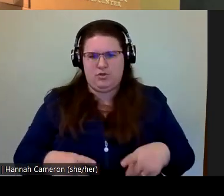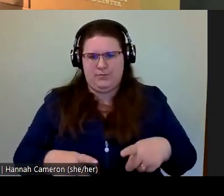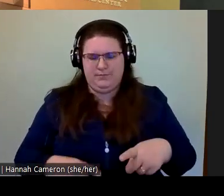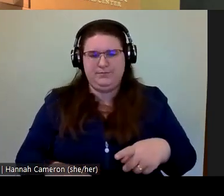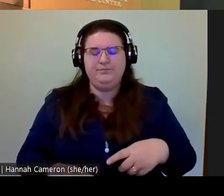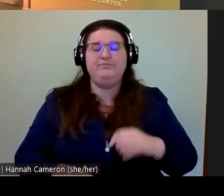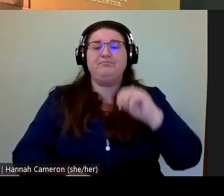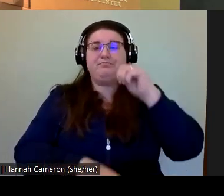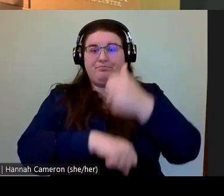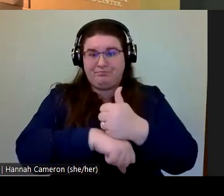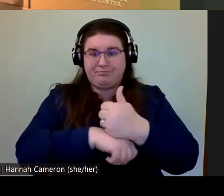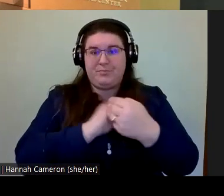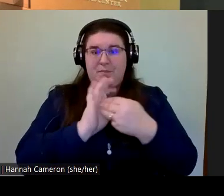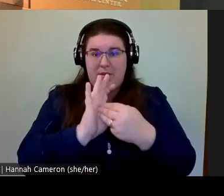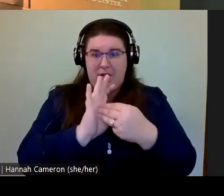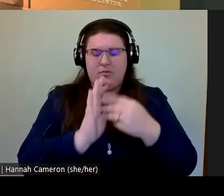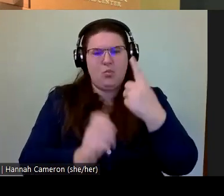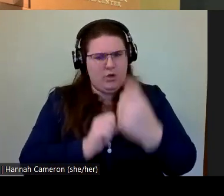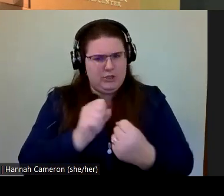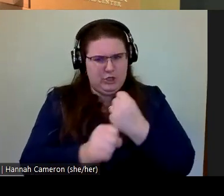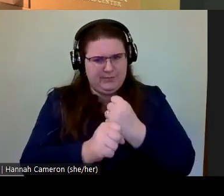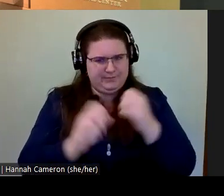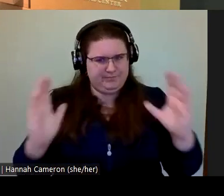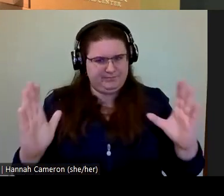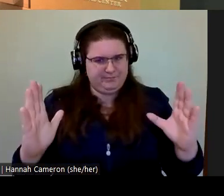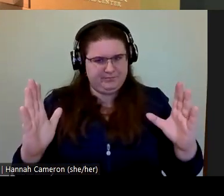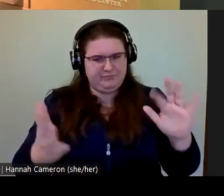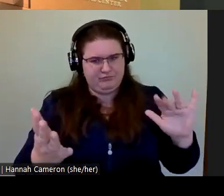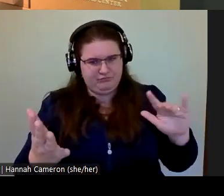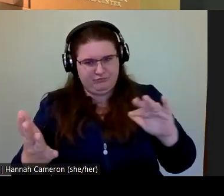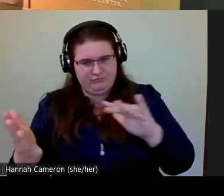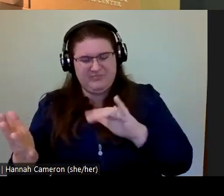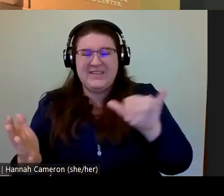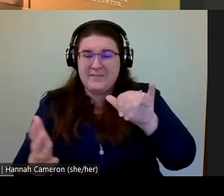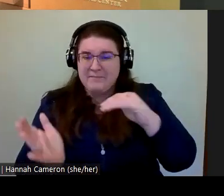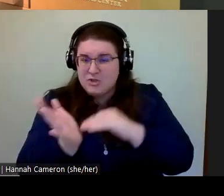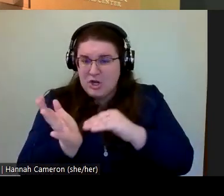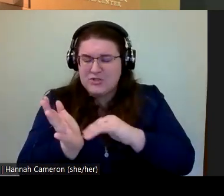put the model in place same doctors same kinds of patients uh we were able to shift that curve way